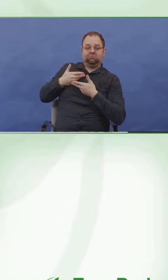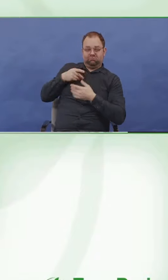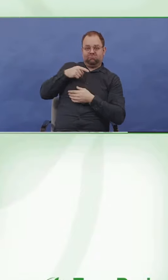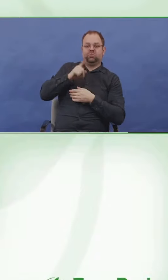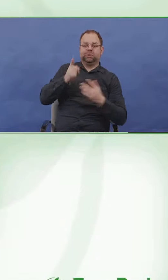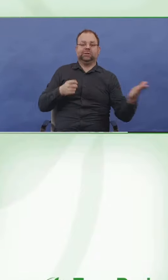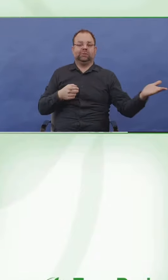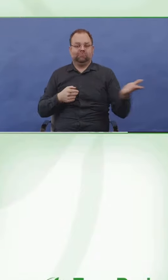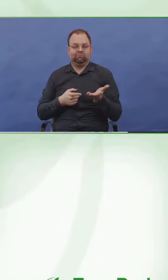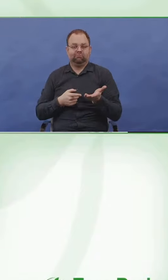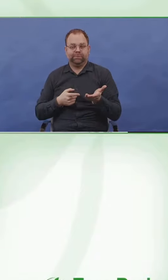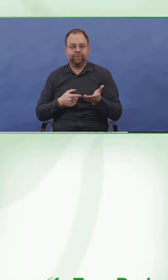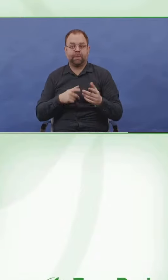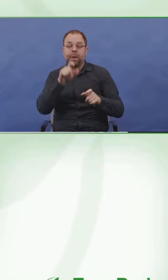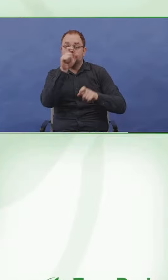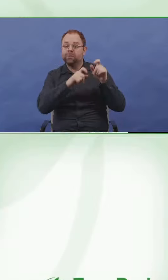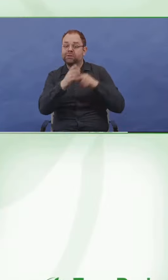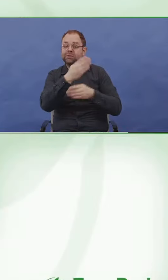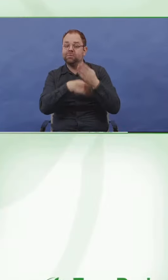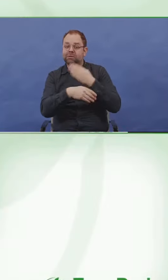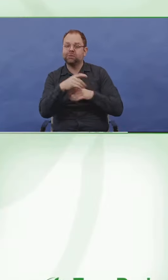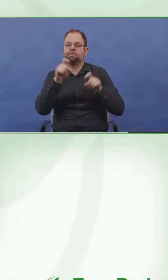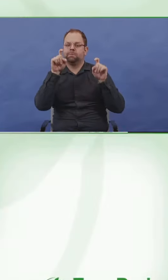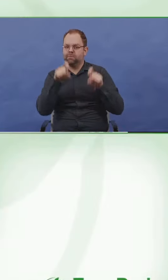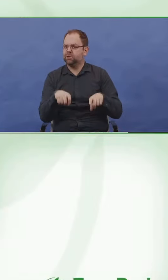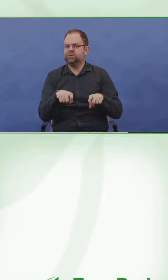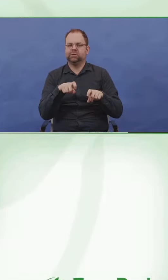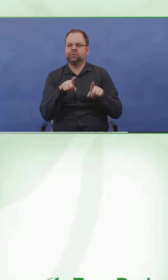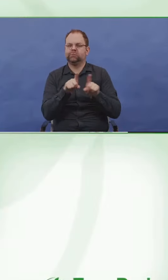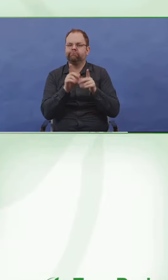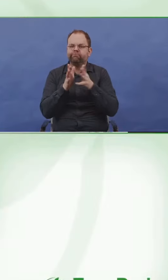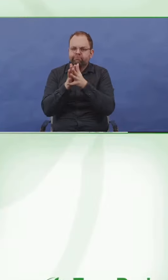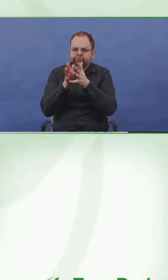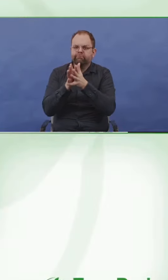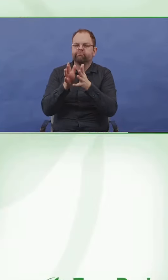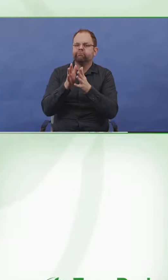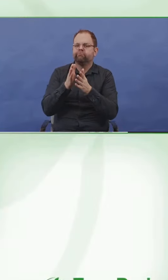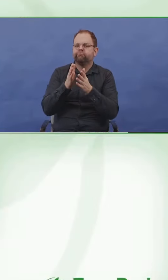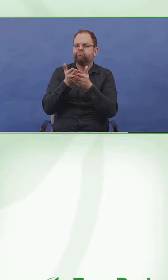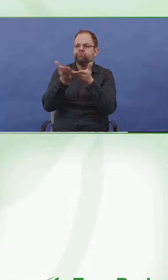care system, that for much too long has been designed in a very passive